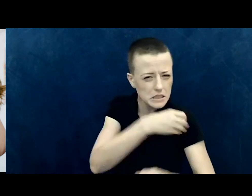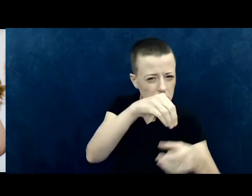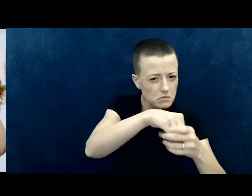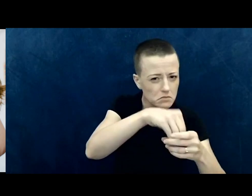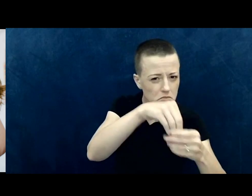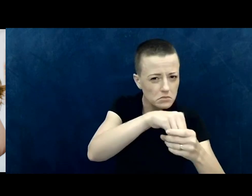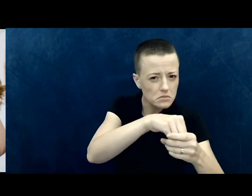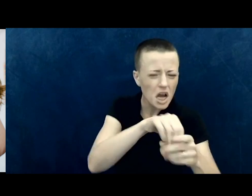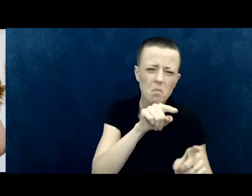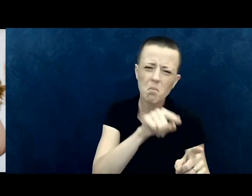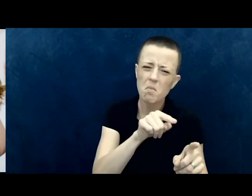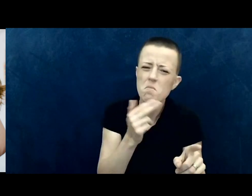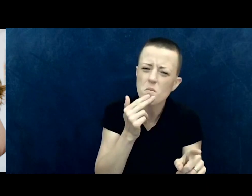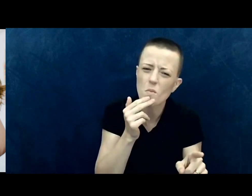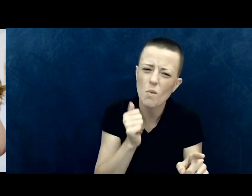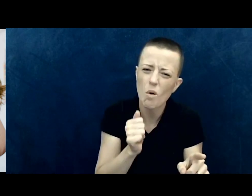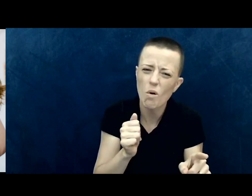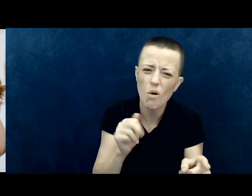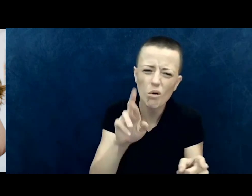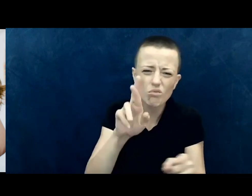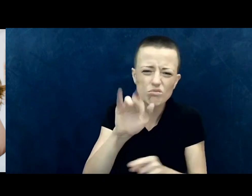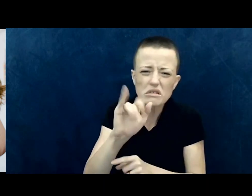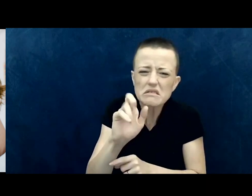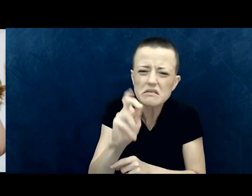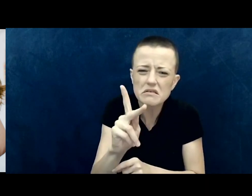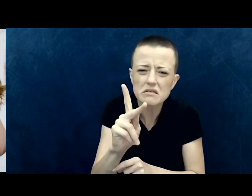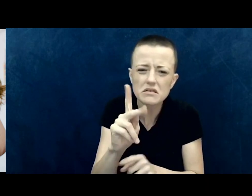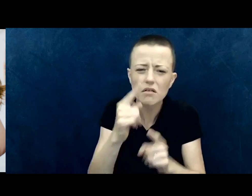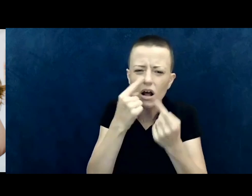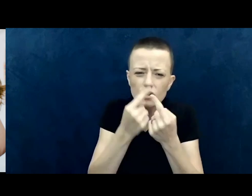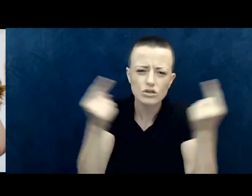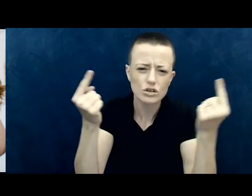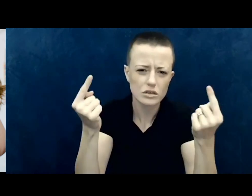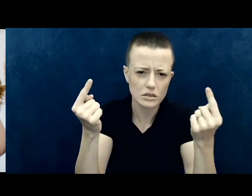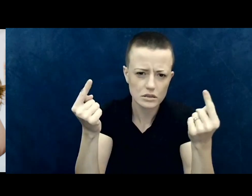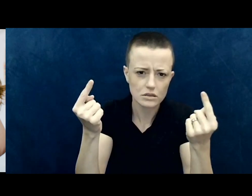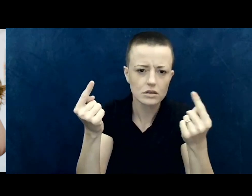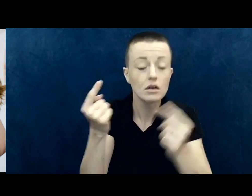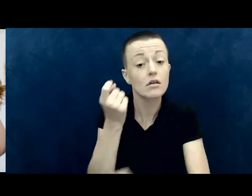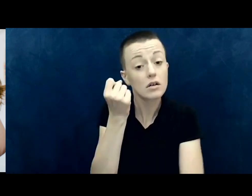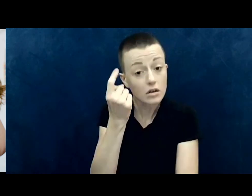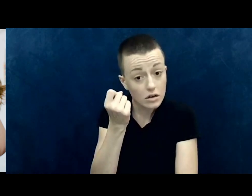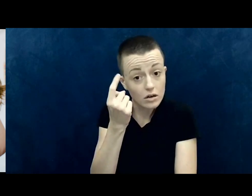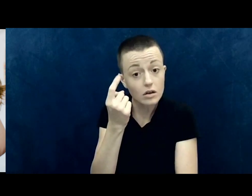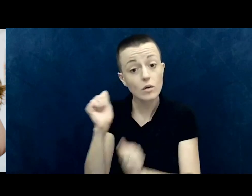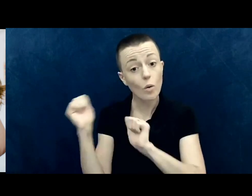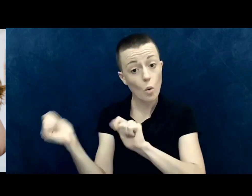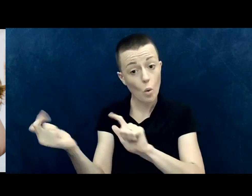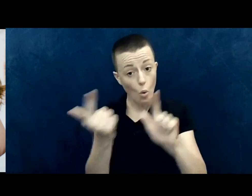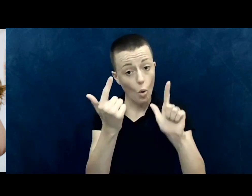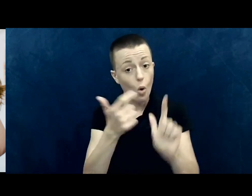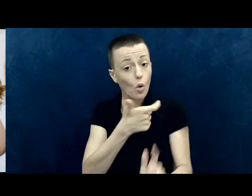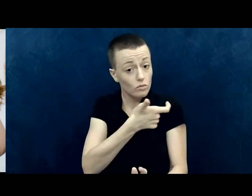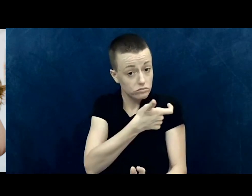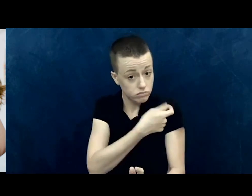The risk of an anaphylactic reaction is very rare - between one to five for every million doses.